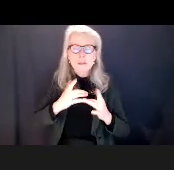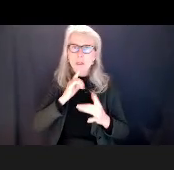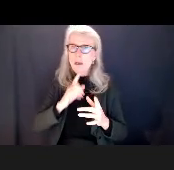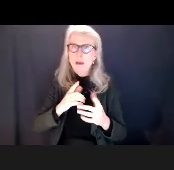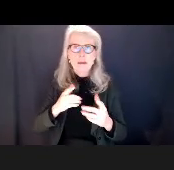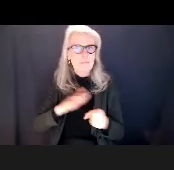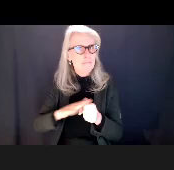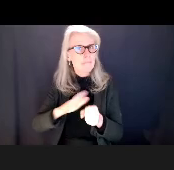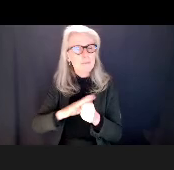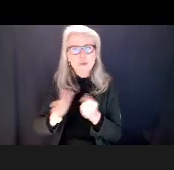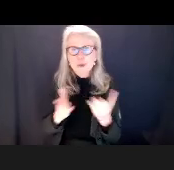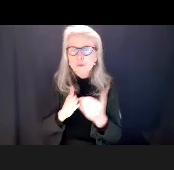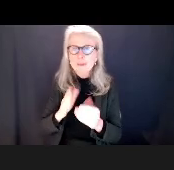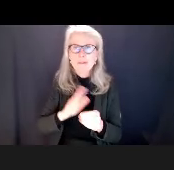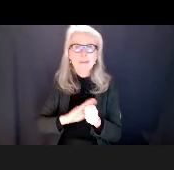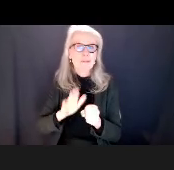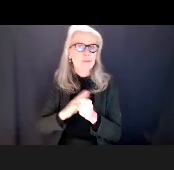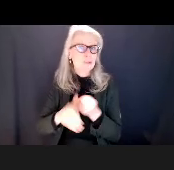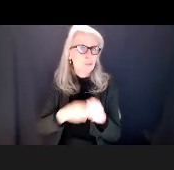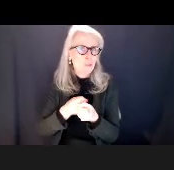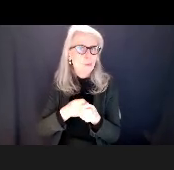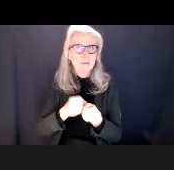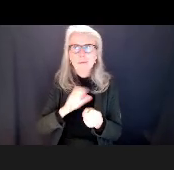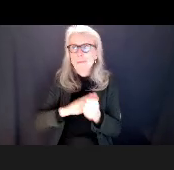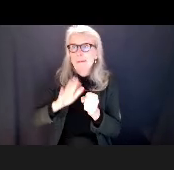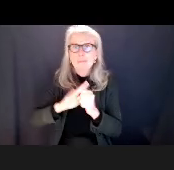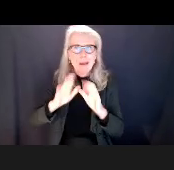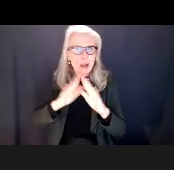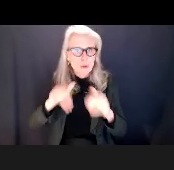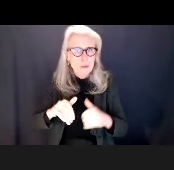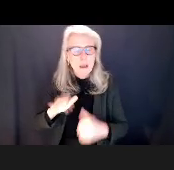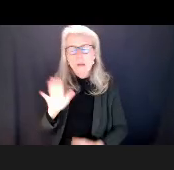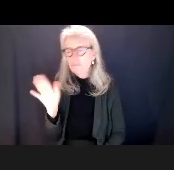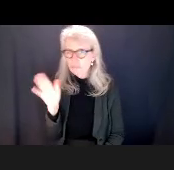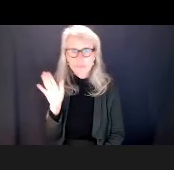services and housing. That's all entirely understandable. Those are problems we need